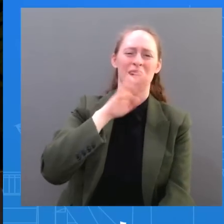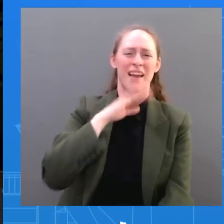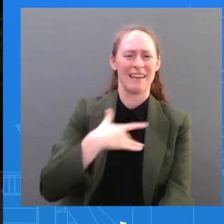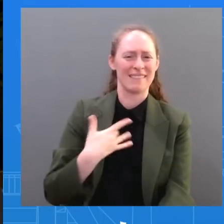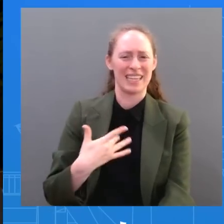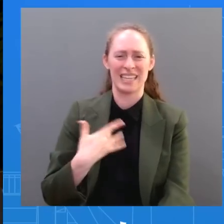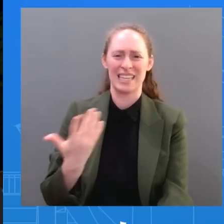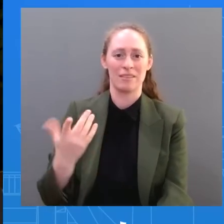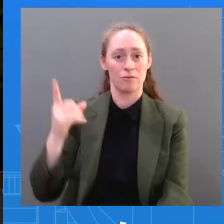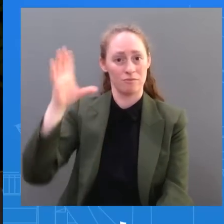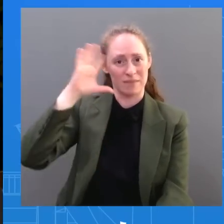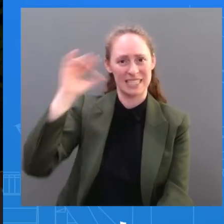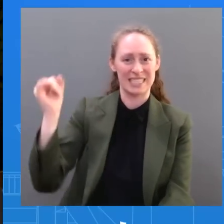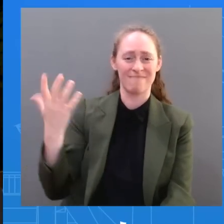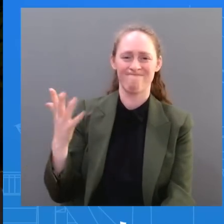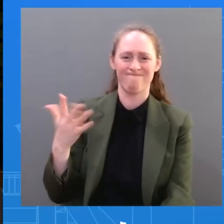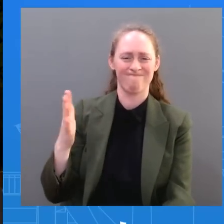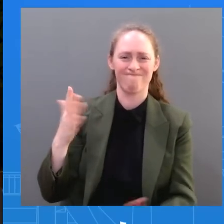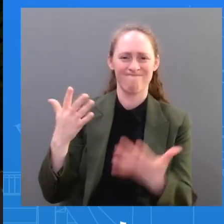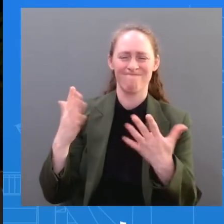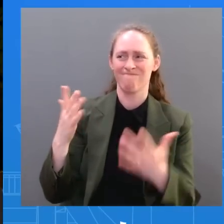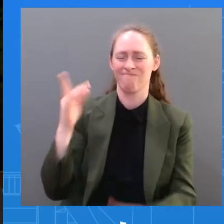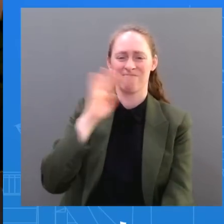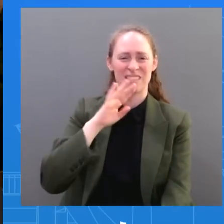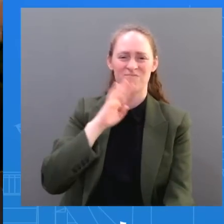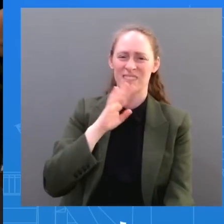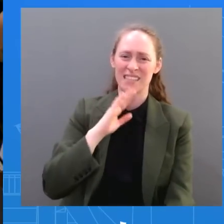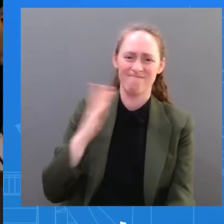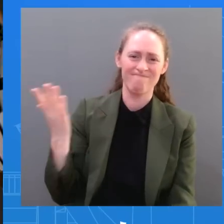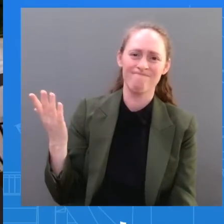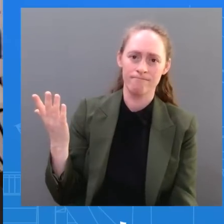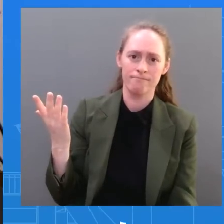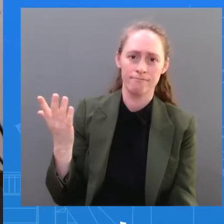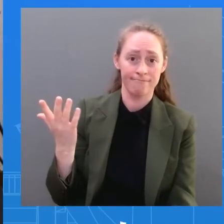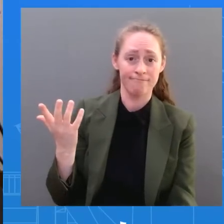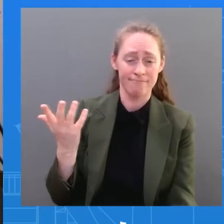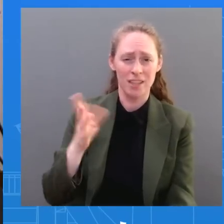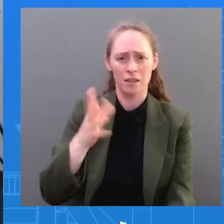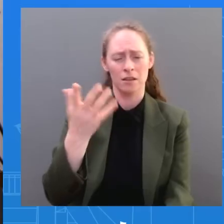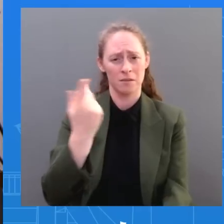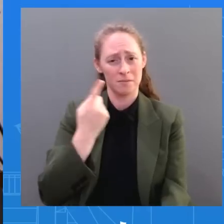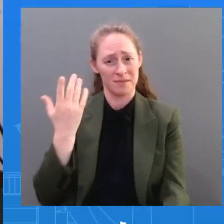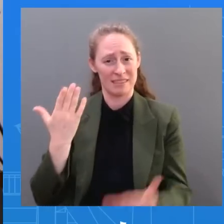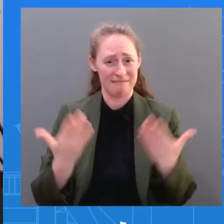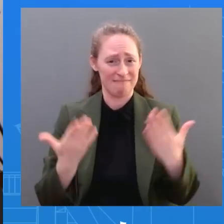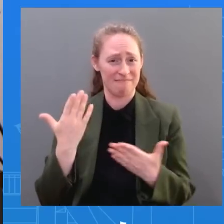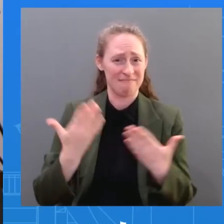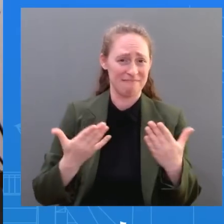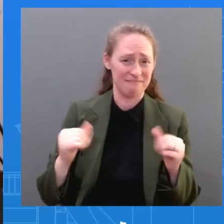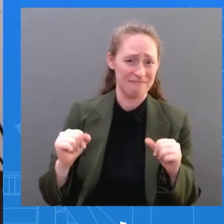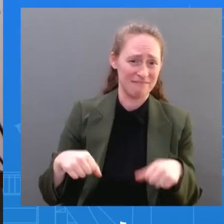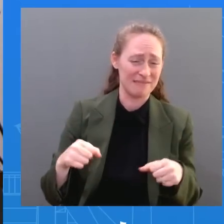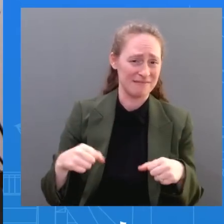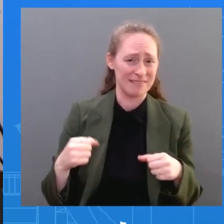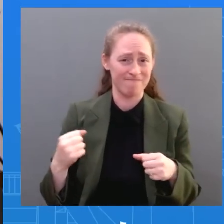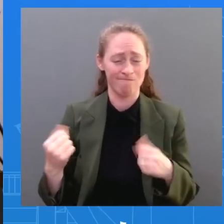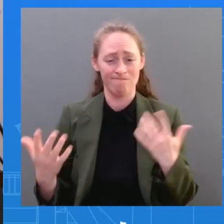And it also says that the President is incapable of the urgency needed because of Roe v. Wade being overturned.